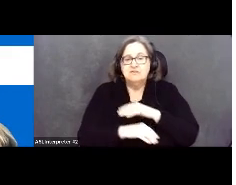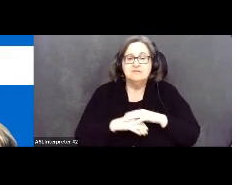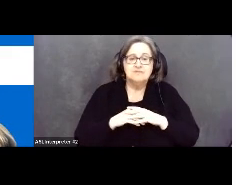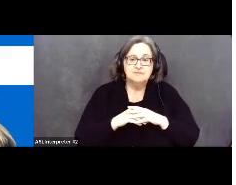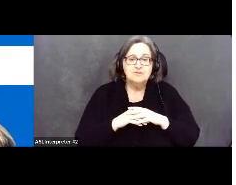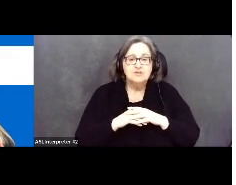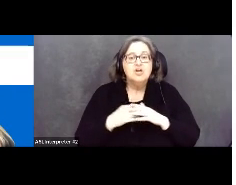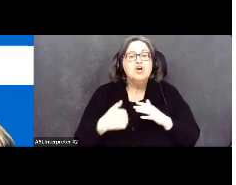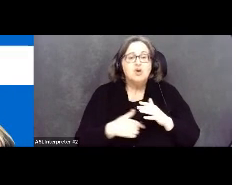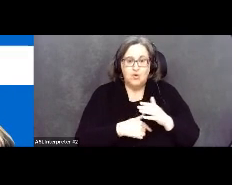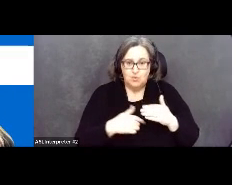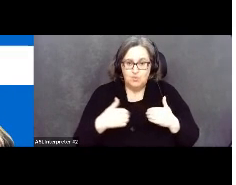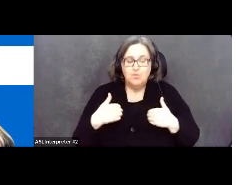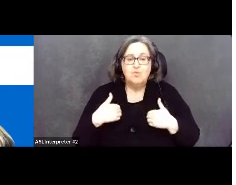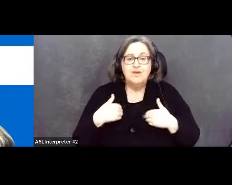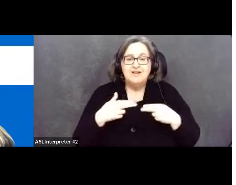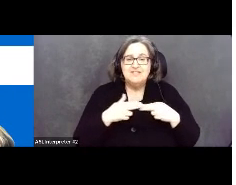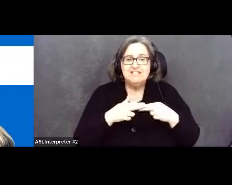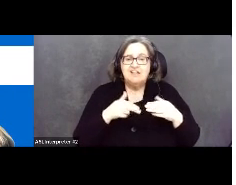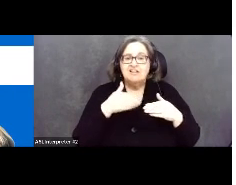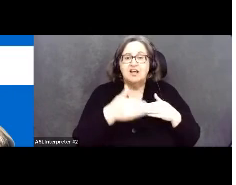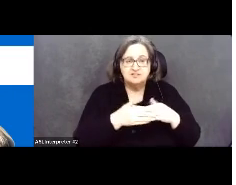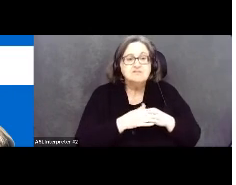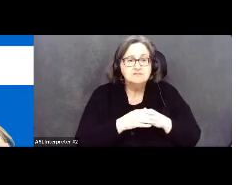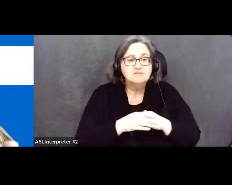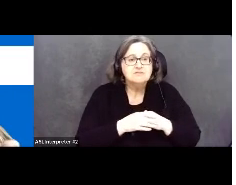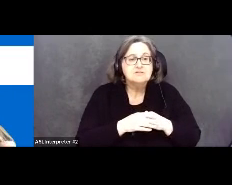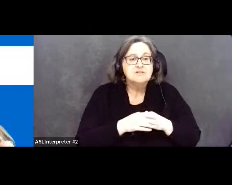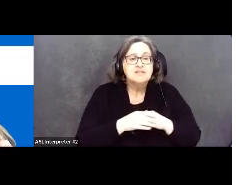We do have a slide, next slide, little section,